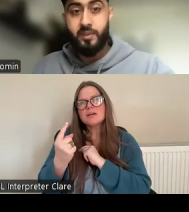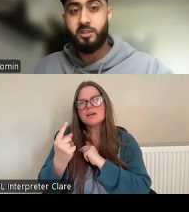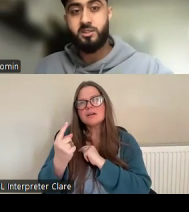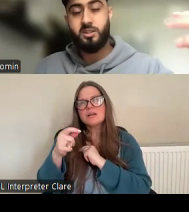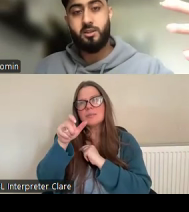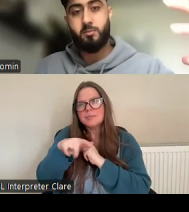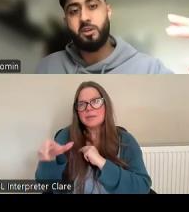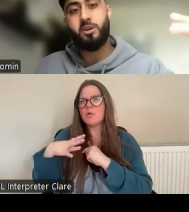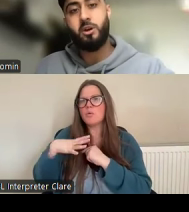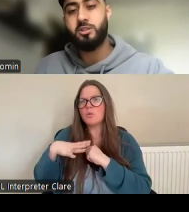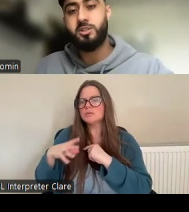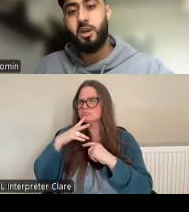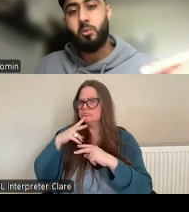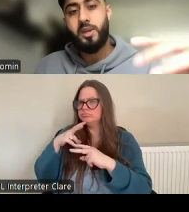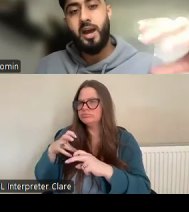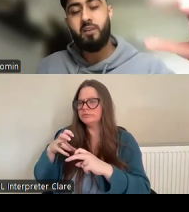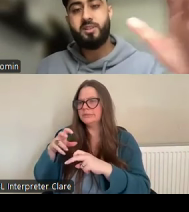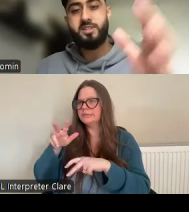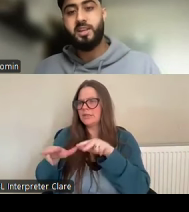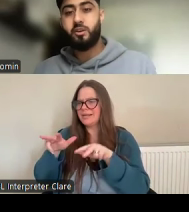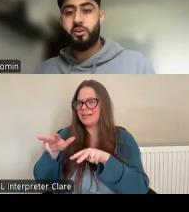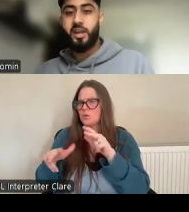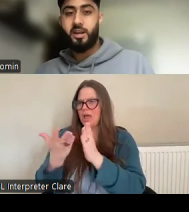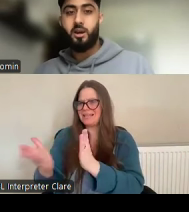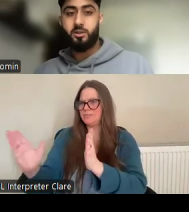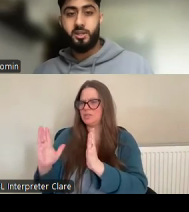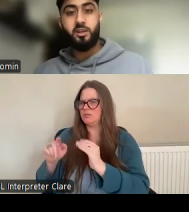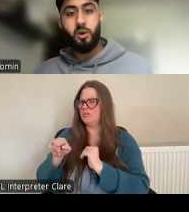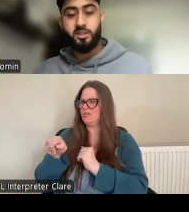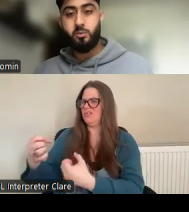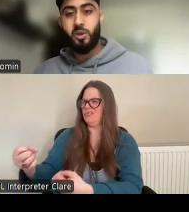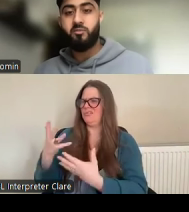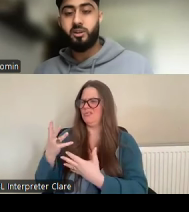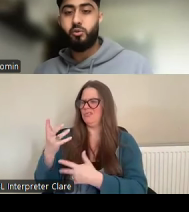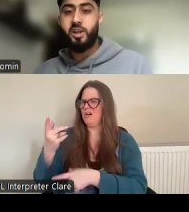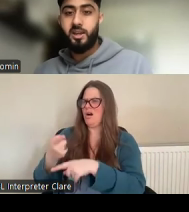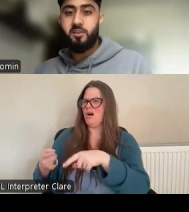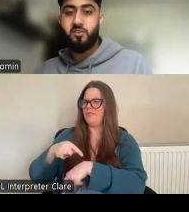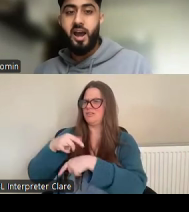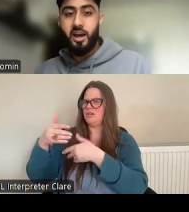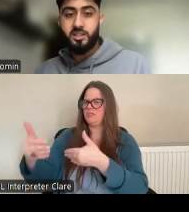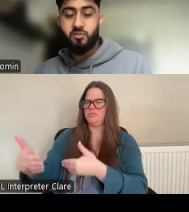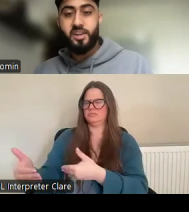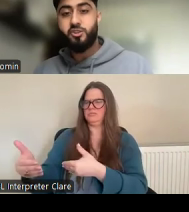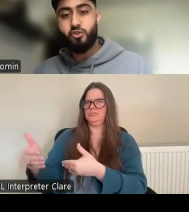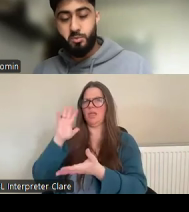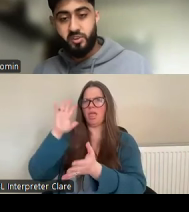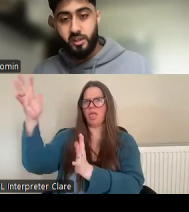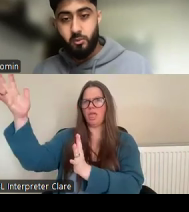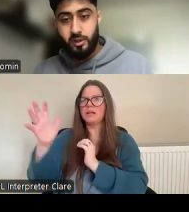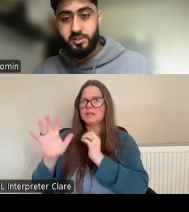That's because we haven't segregated out the keywords and we haven't created different ads for each group of keywords.